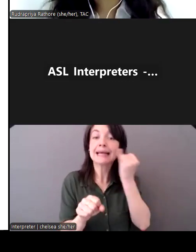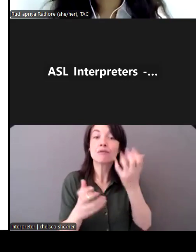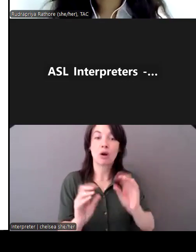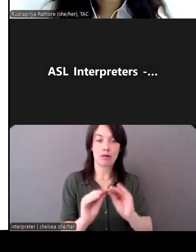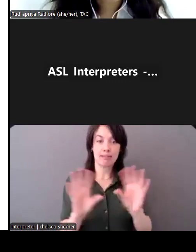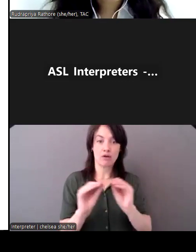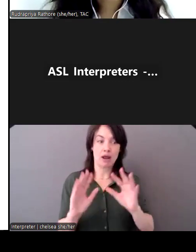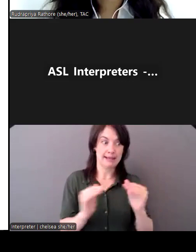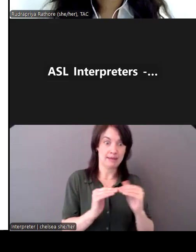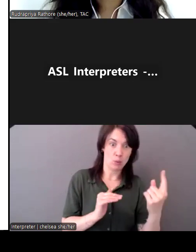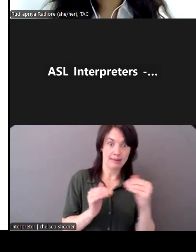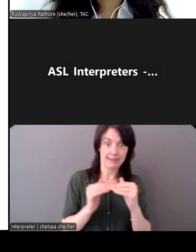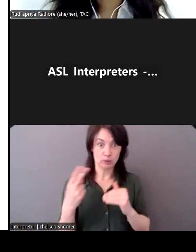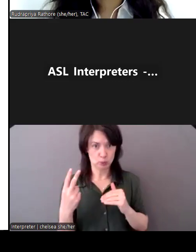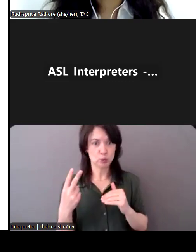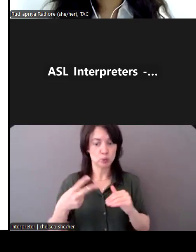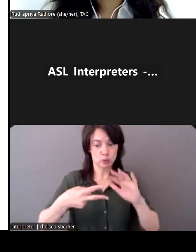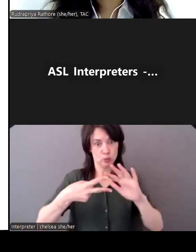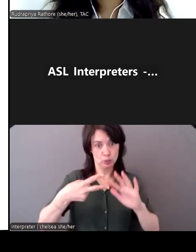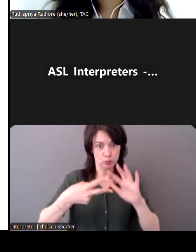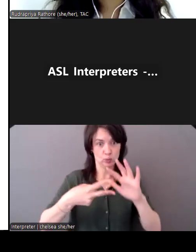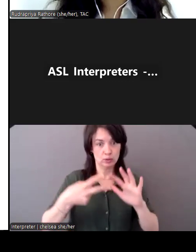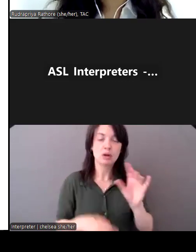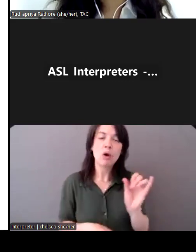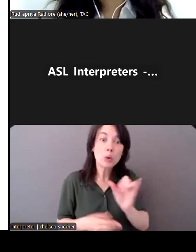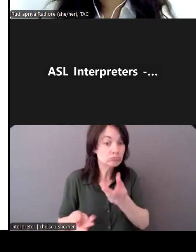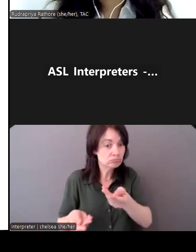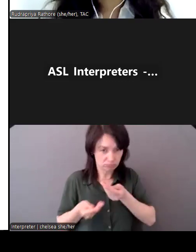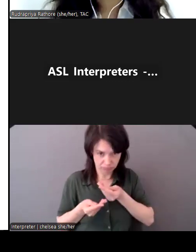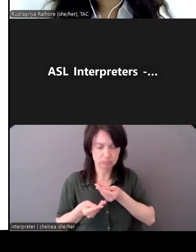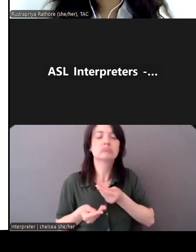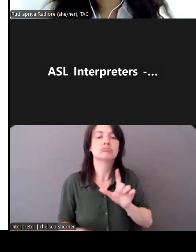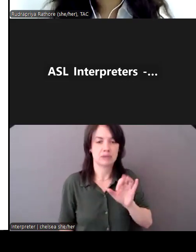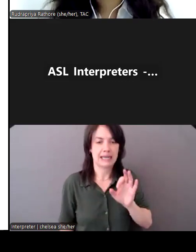two um and you can also provide links um to any pieces that were published online